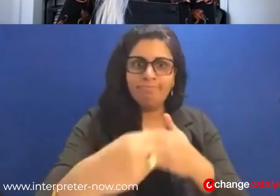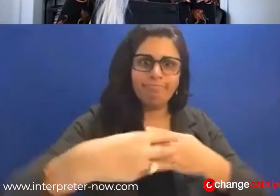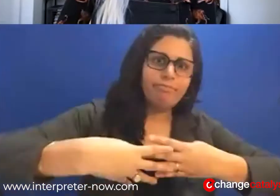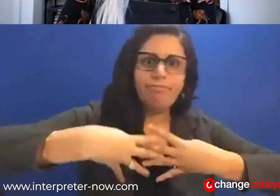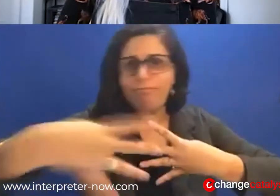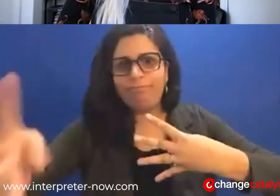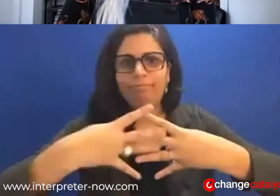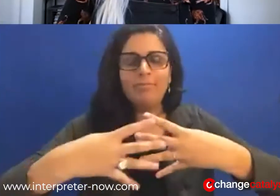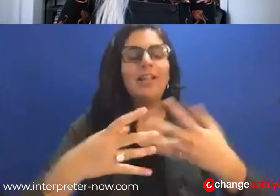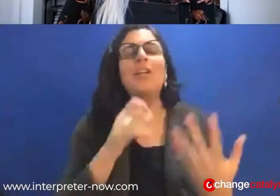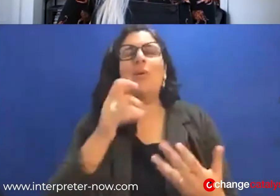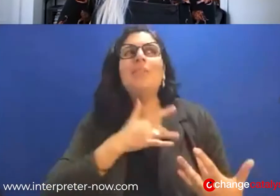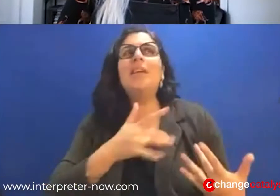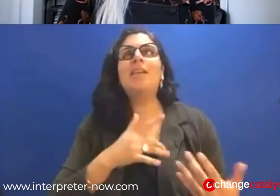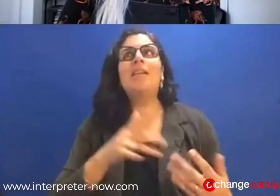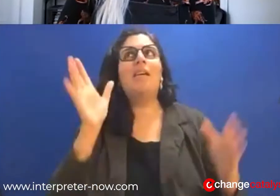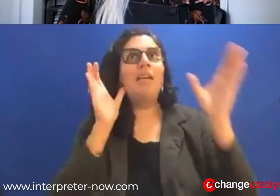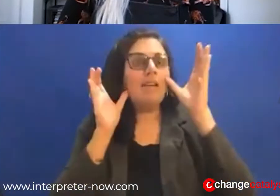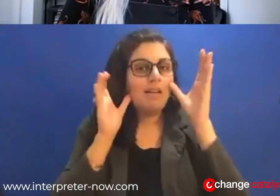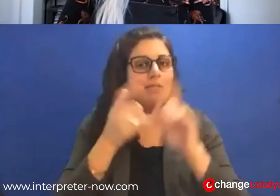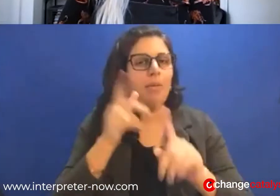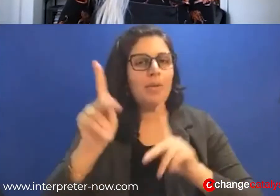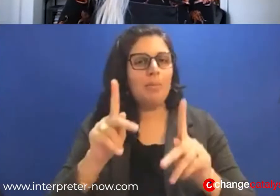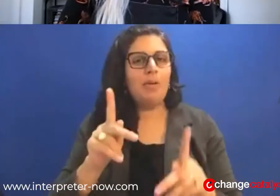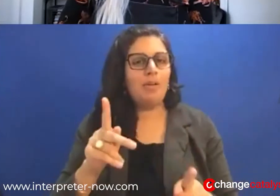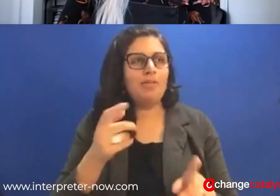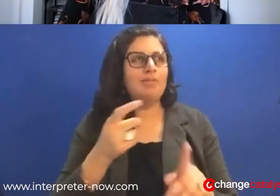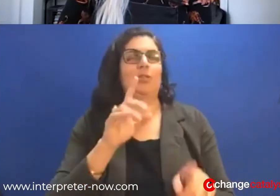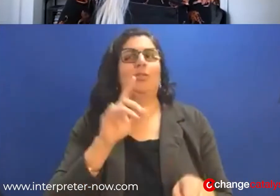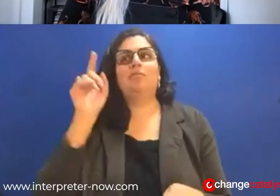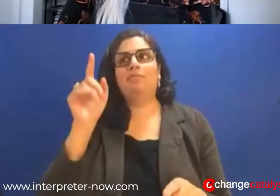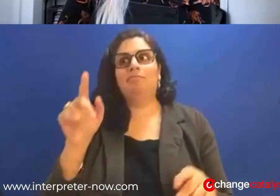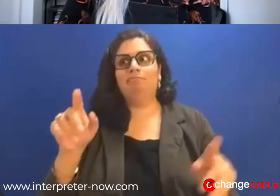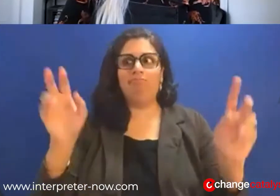people are not usually seeing in the news and trying to do more both on our platform